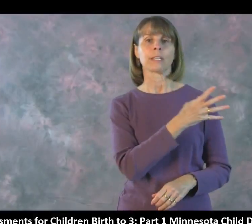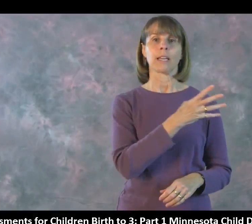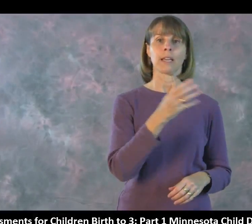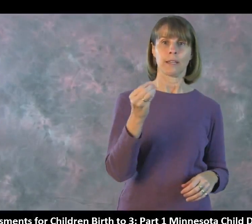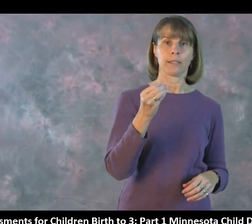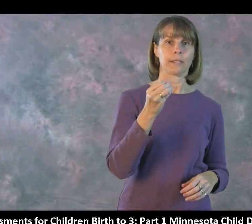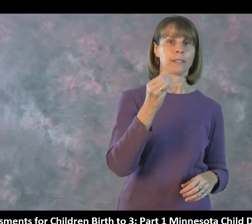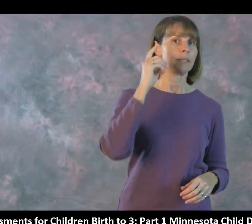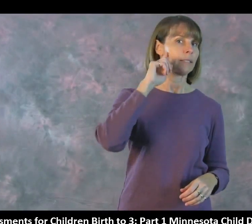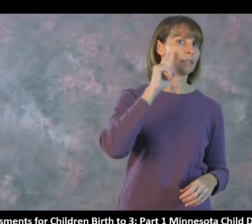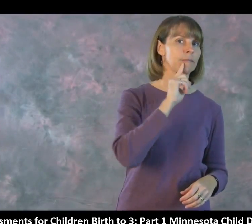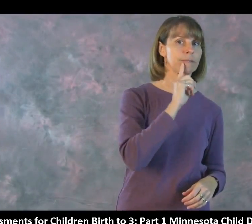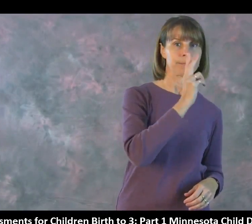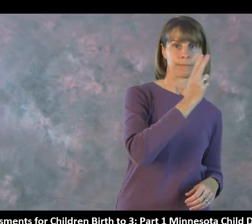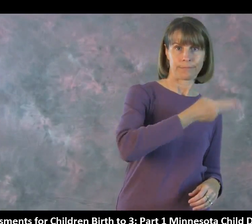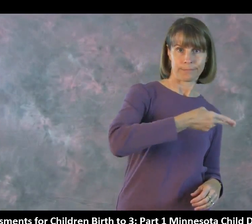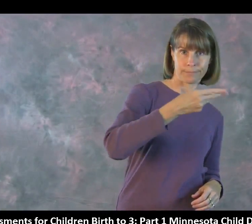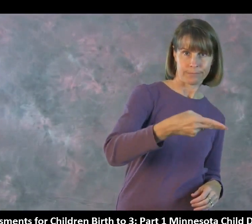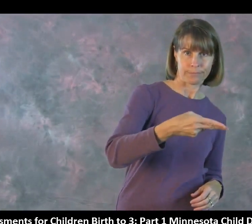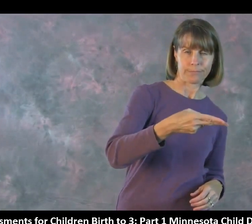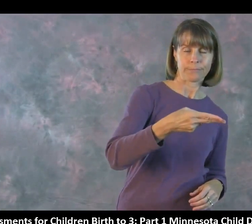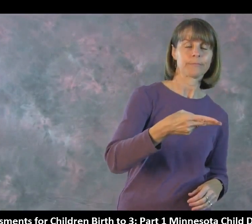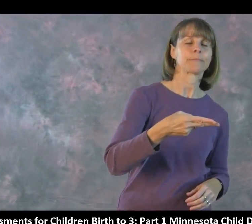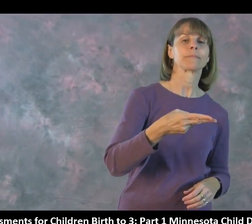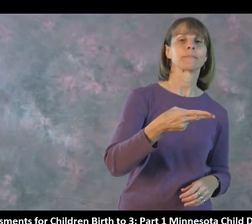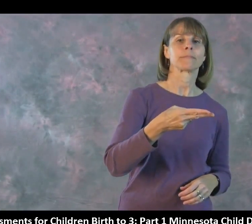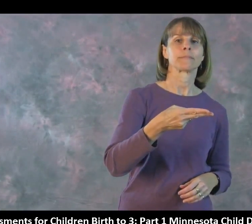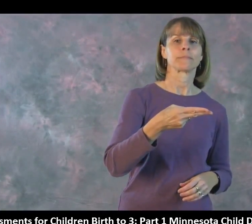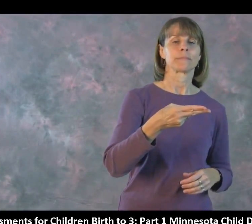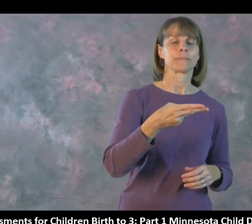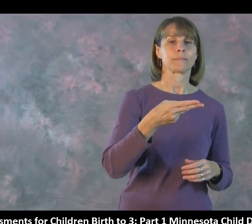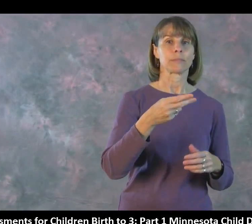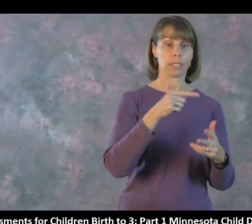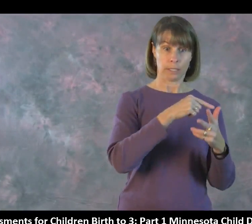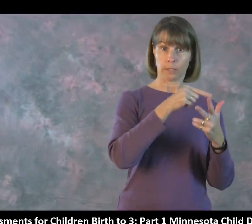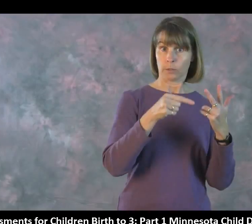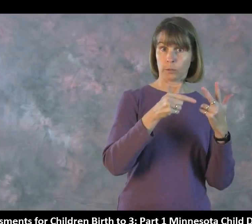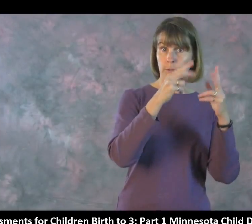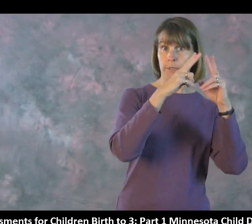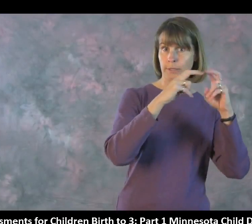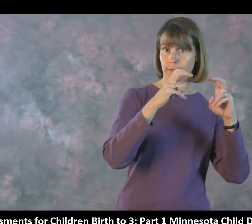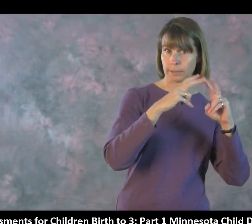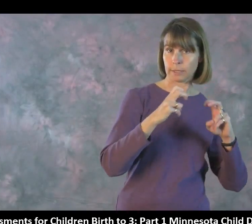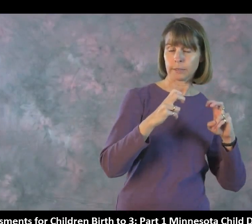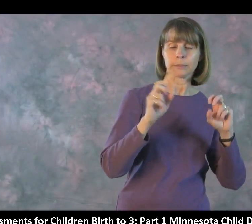both hearing and Deaf, as well as, hard of hearing,